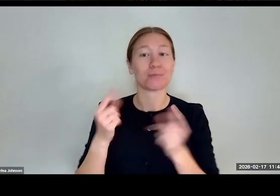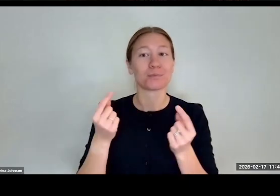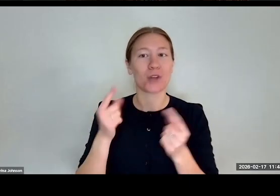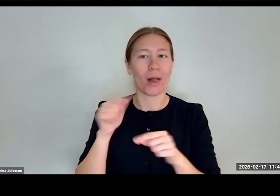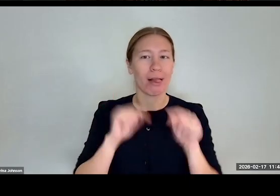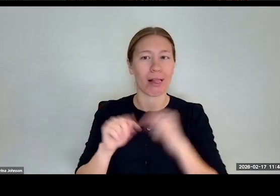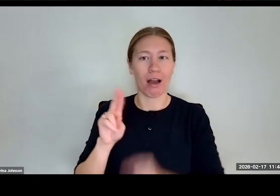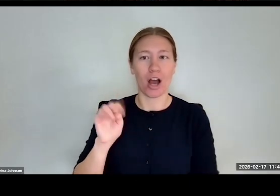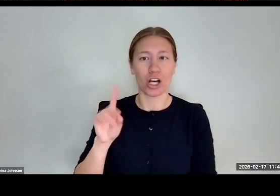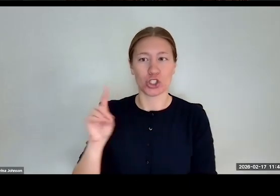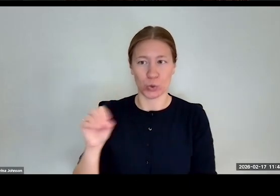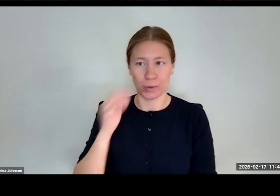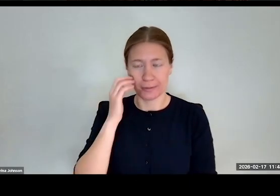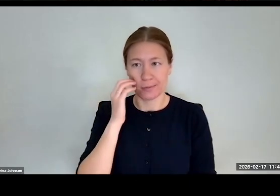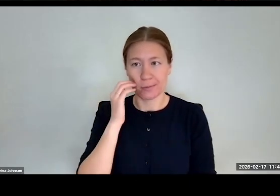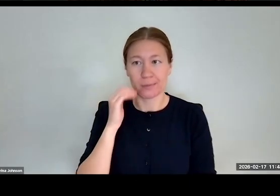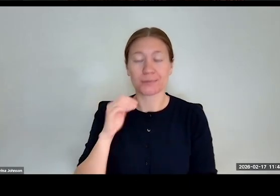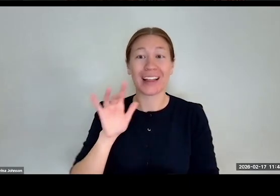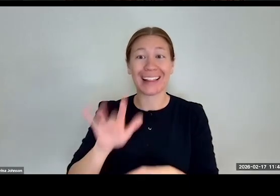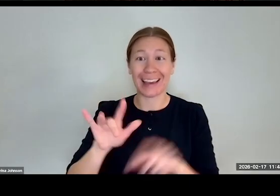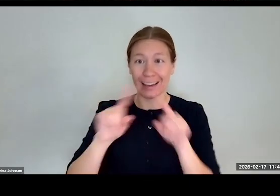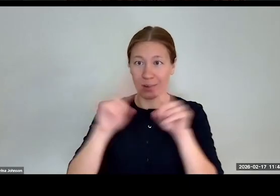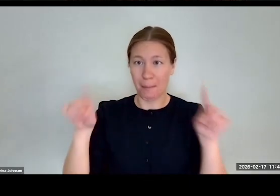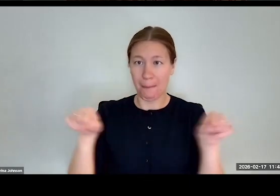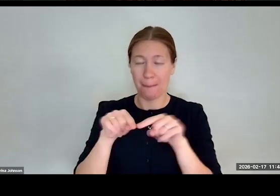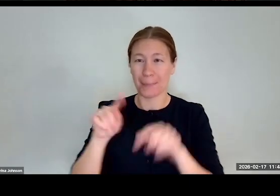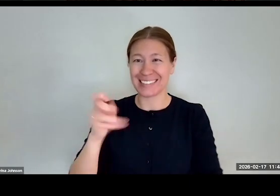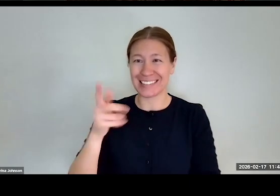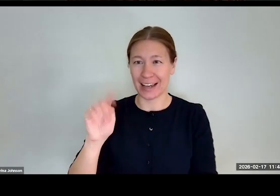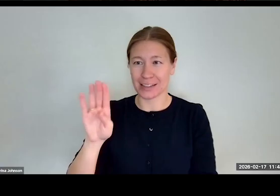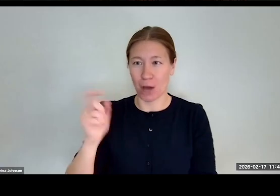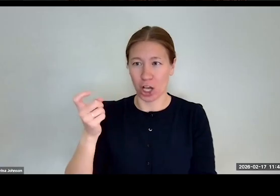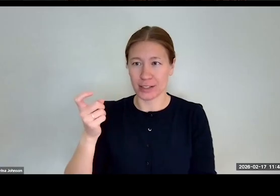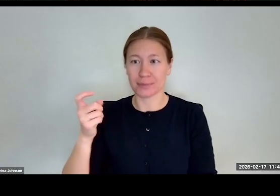and I'm going to go into the shape format ribbon and my upper toolbar.